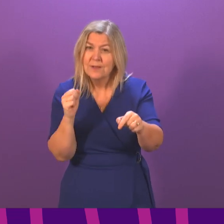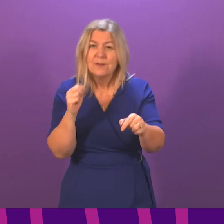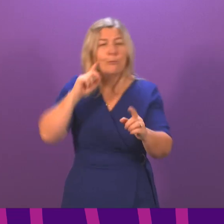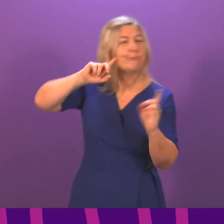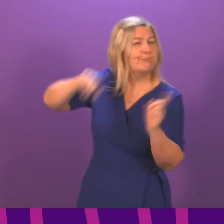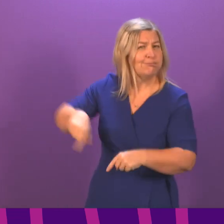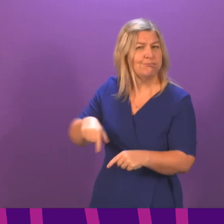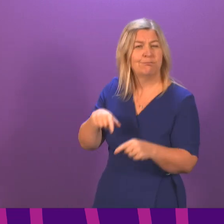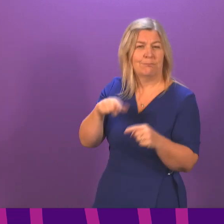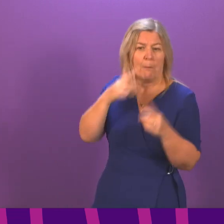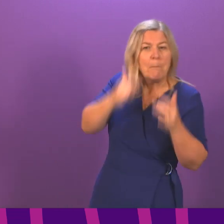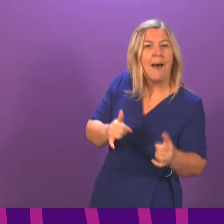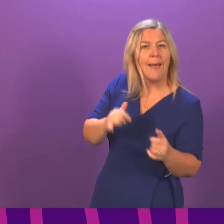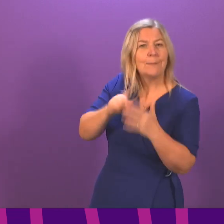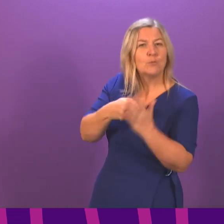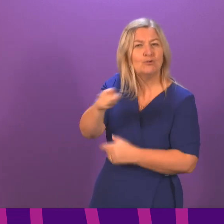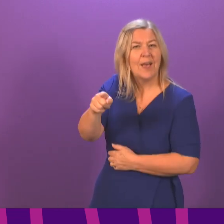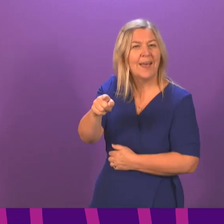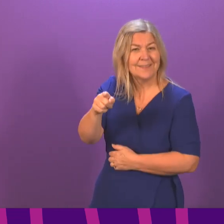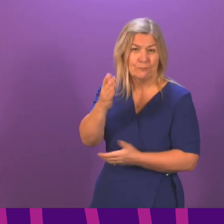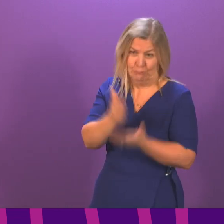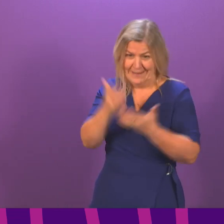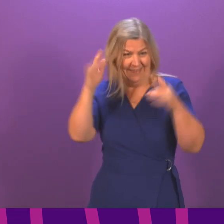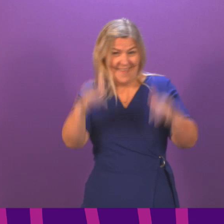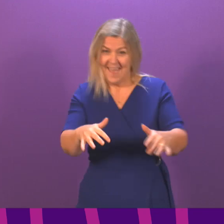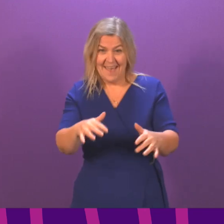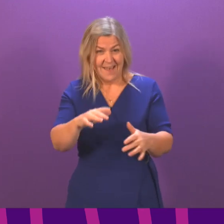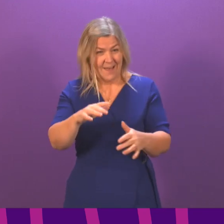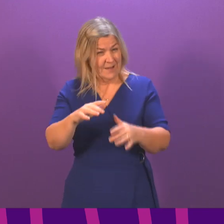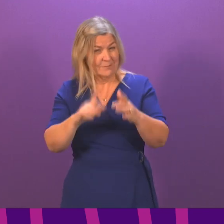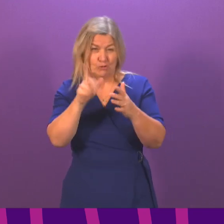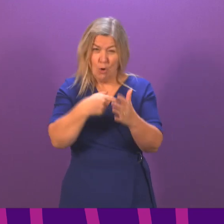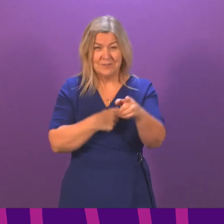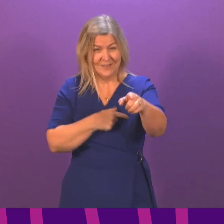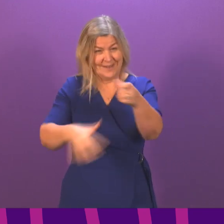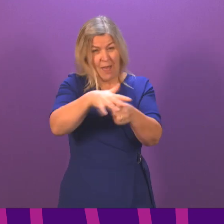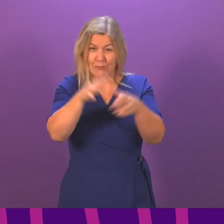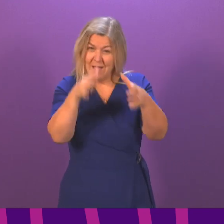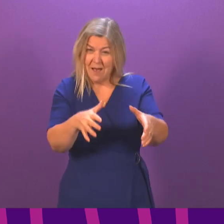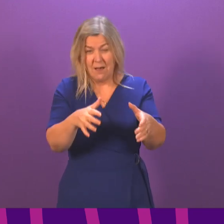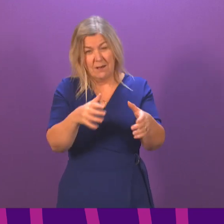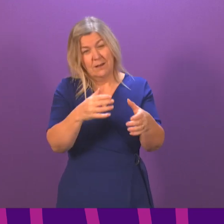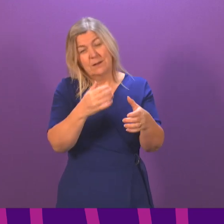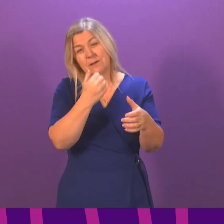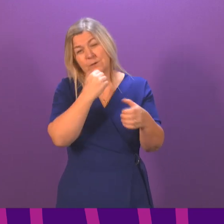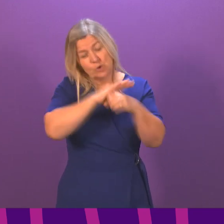for mass population testing in Johnstone, but that is very important, because Johnstone is one of the areas with the highest prevalence in the country right now. That project will